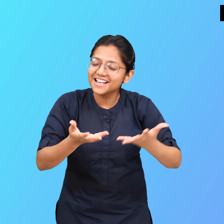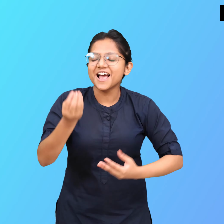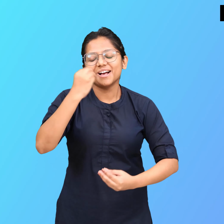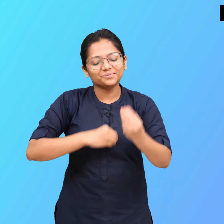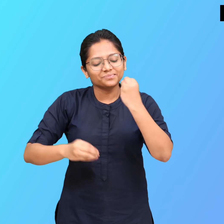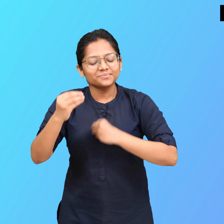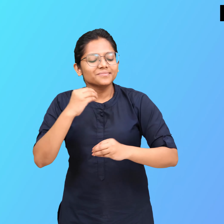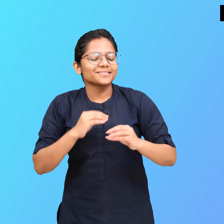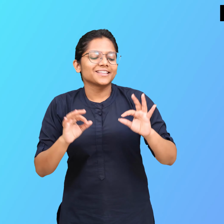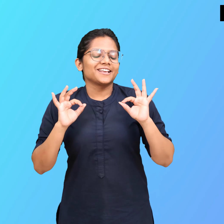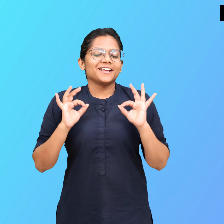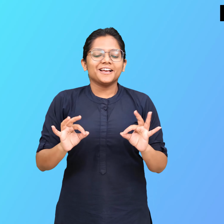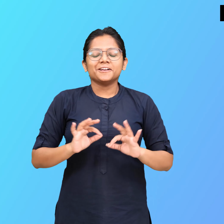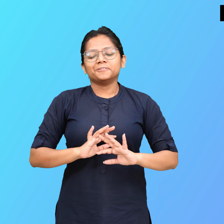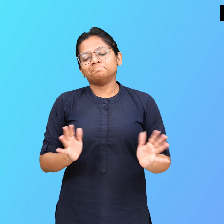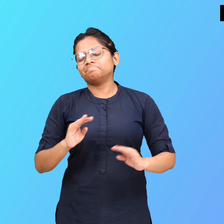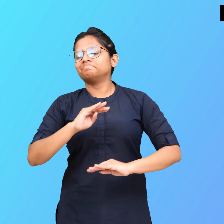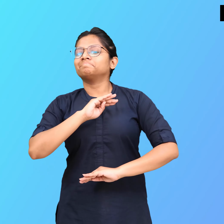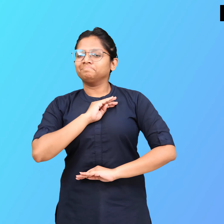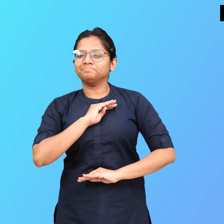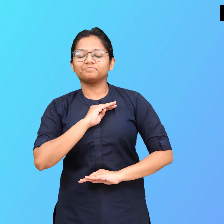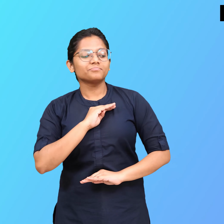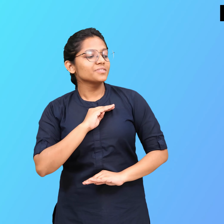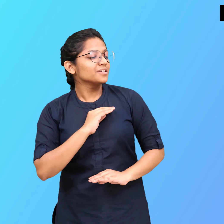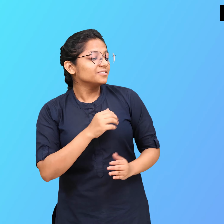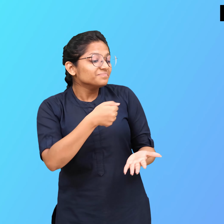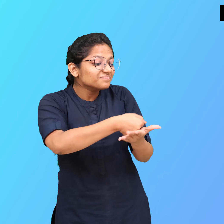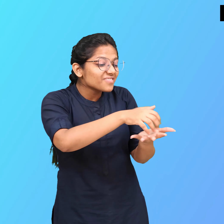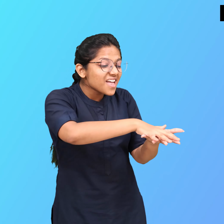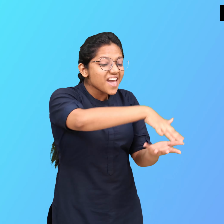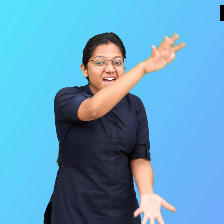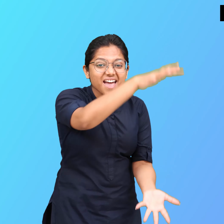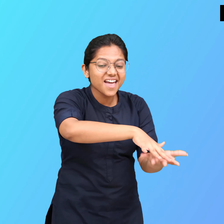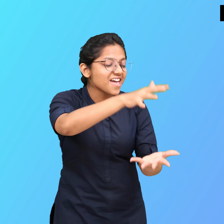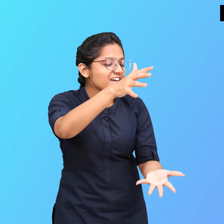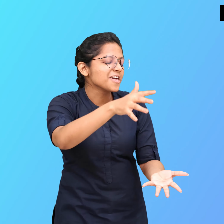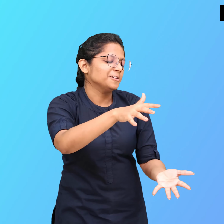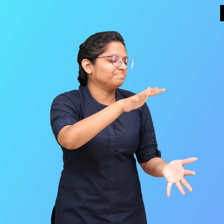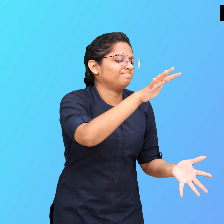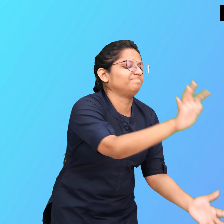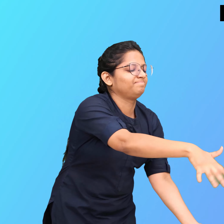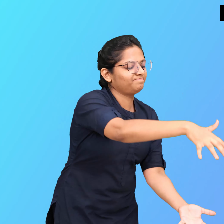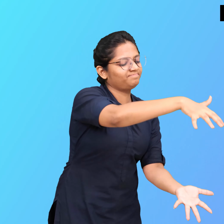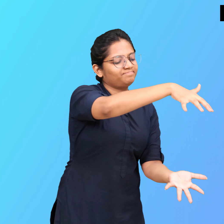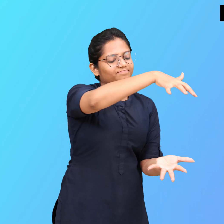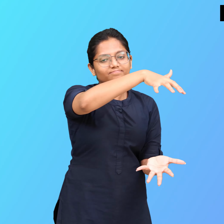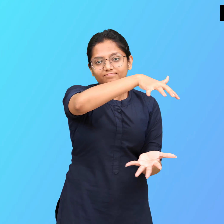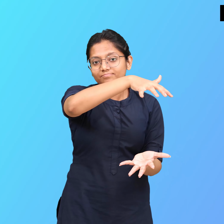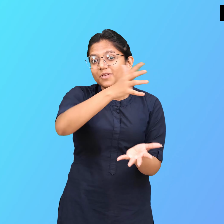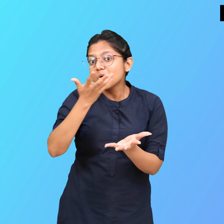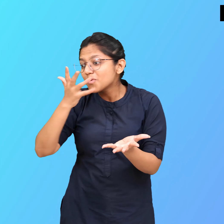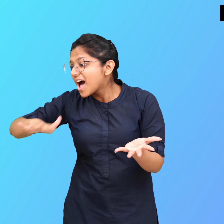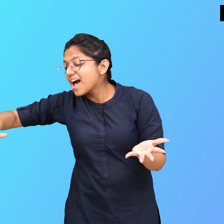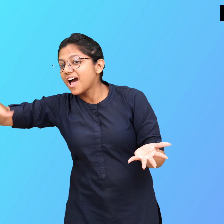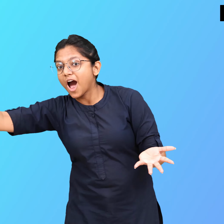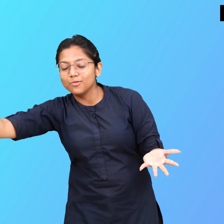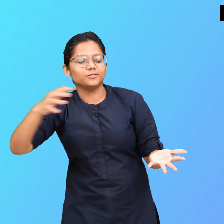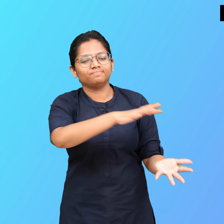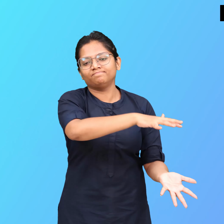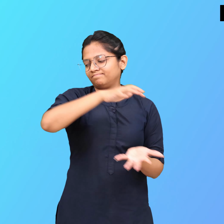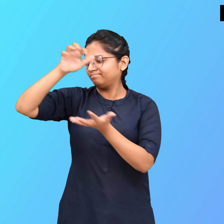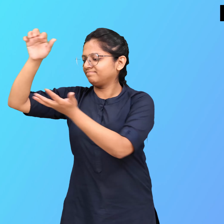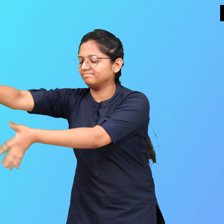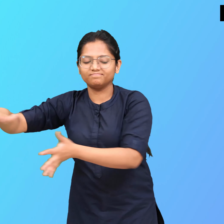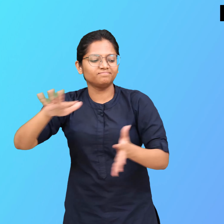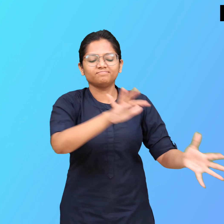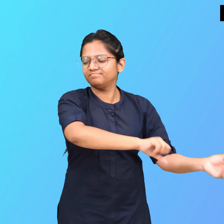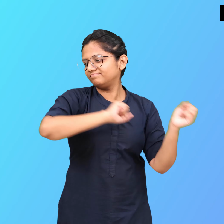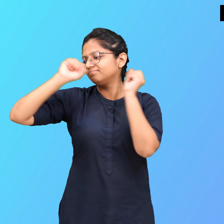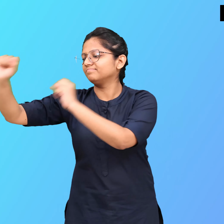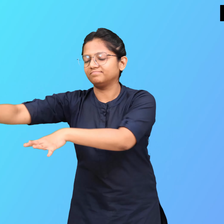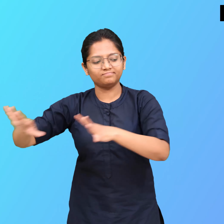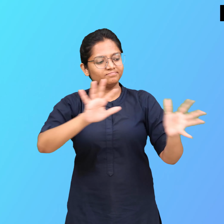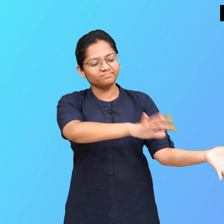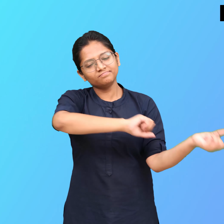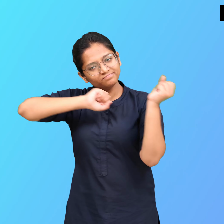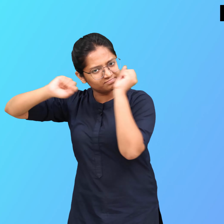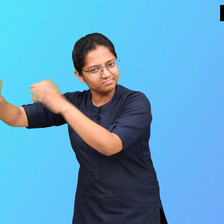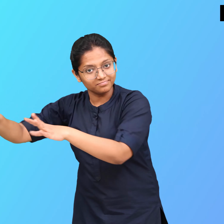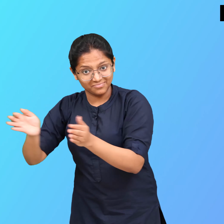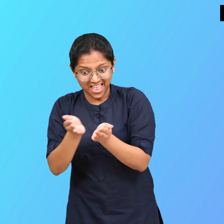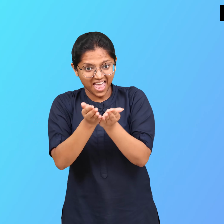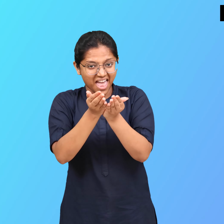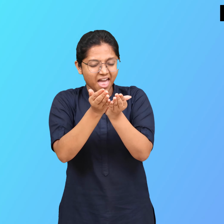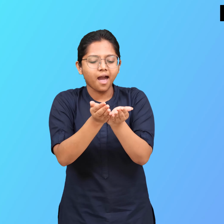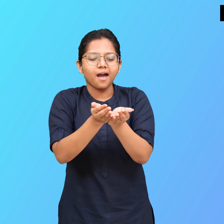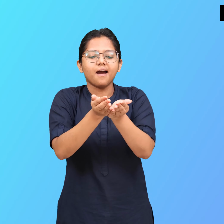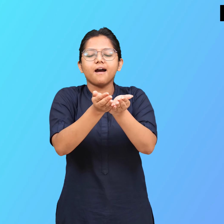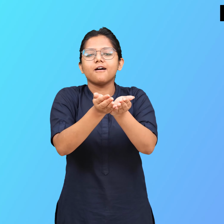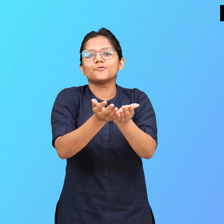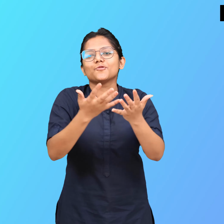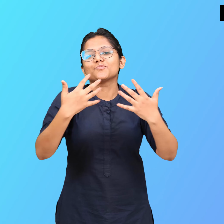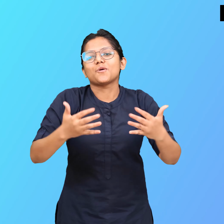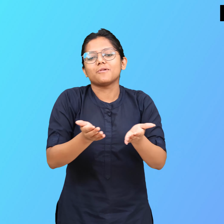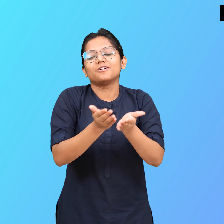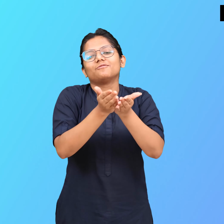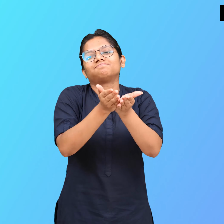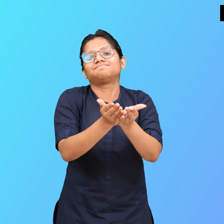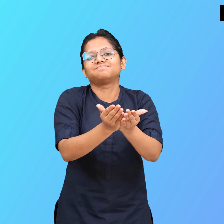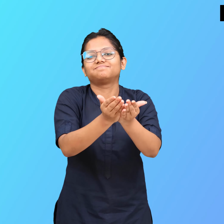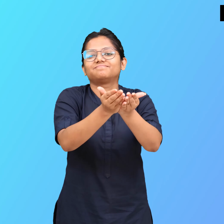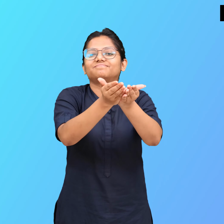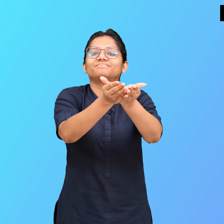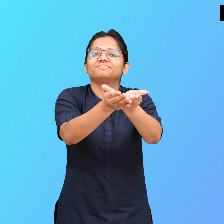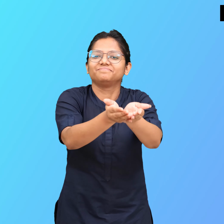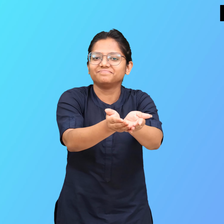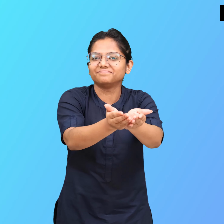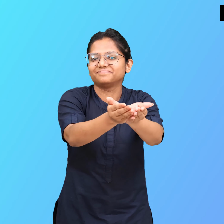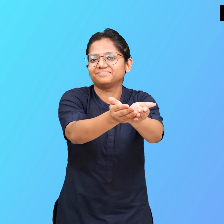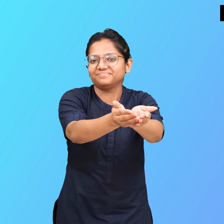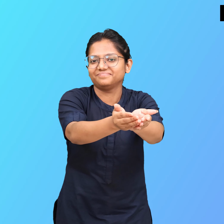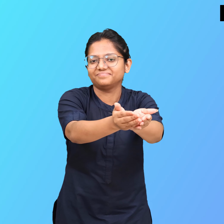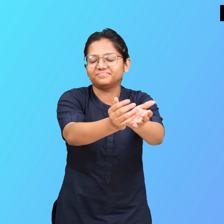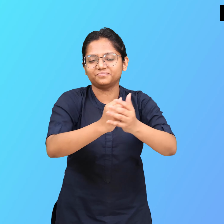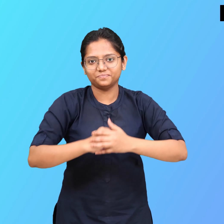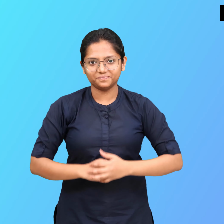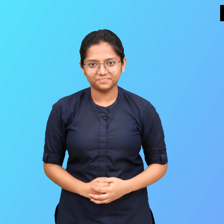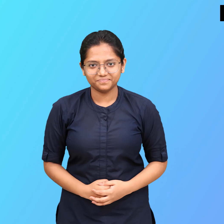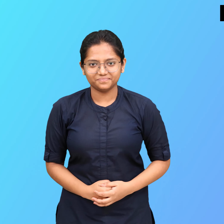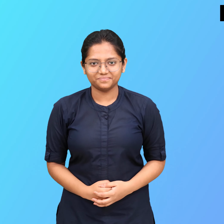We ate all we wanted. Then we began making the ship lighter by throwing the grain into the sea.